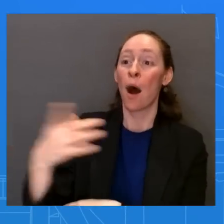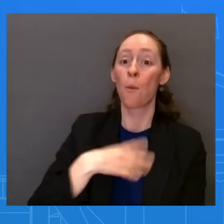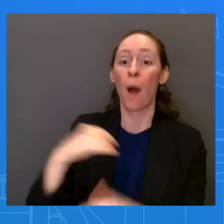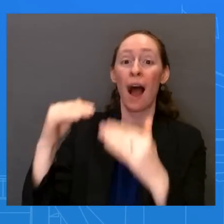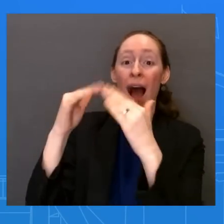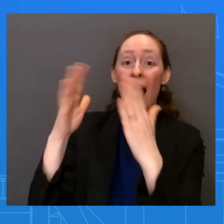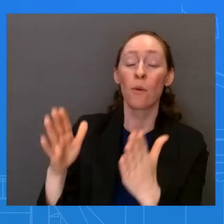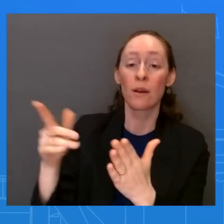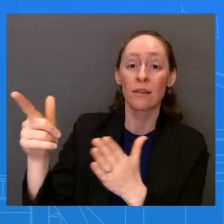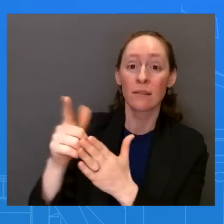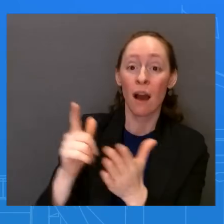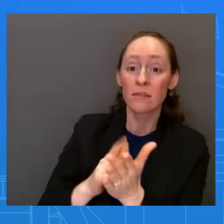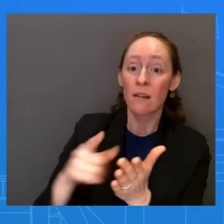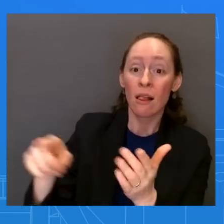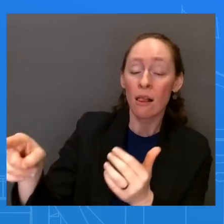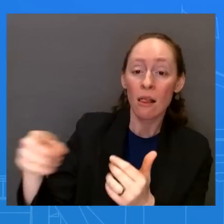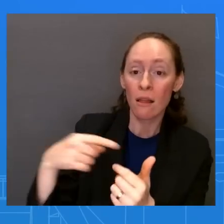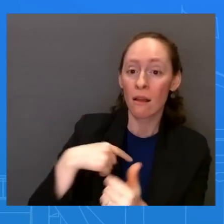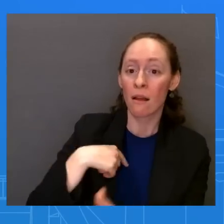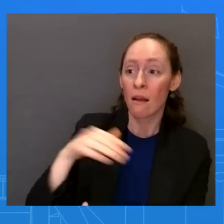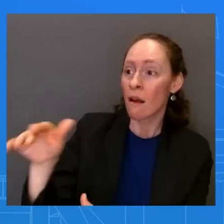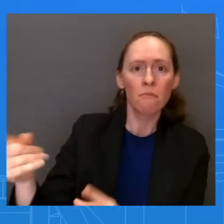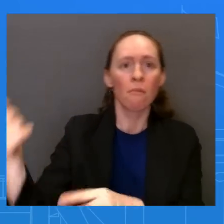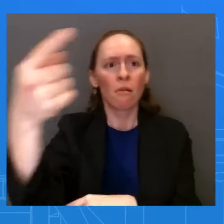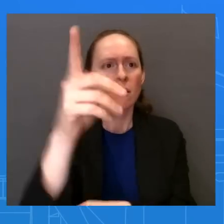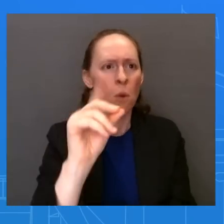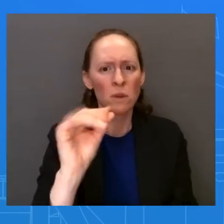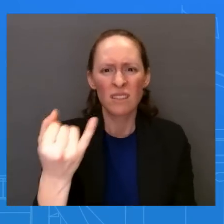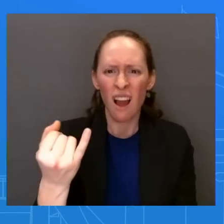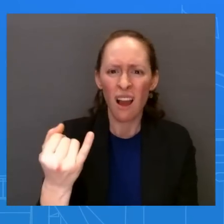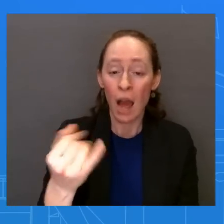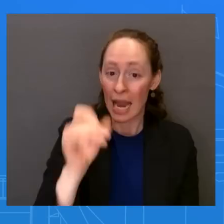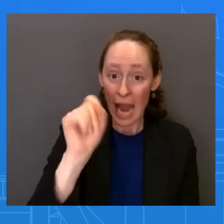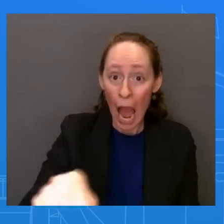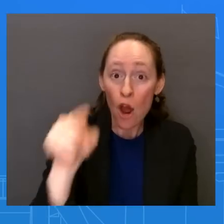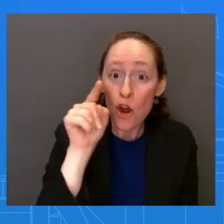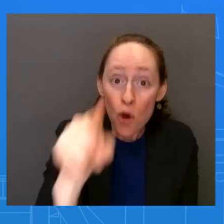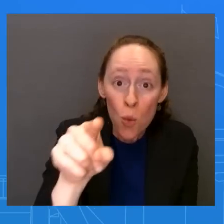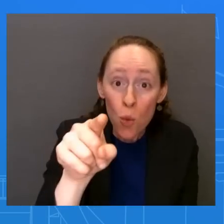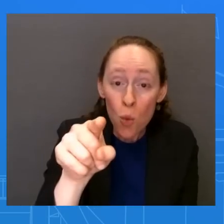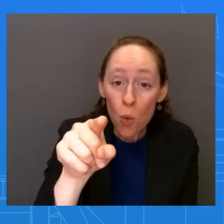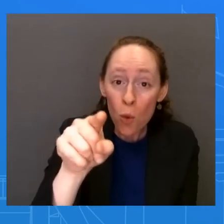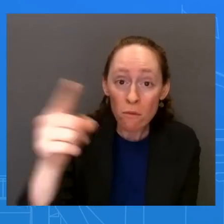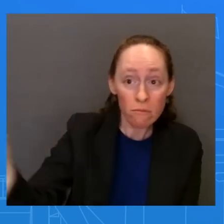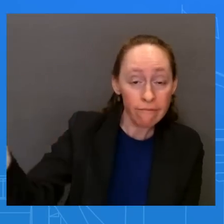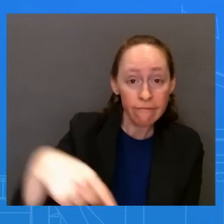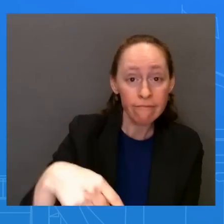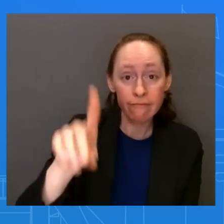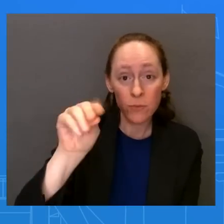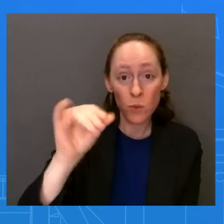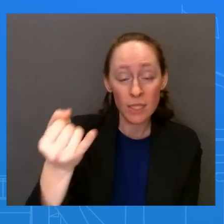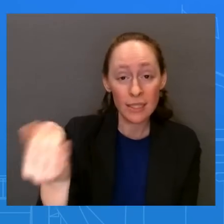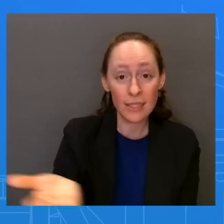to take our questions here -- to the briefing room? Ms. Jean-Pierre: No, you would have to go to the Department of Justice. That is not -- this is a legal matter